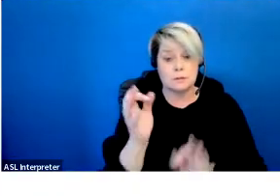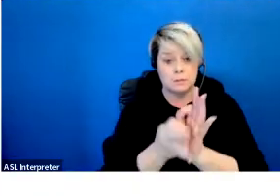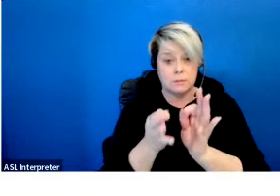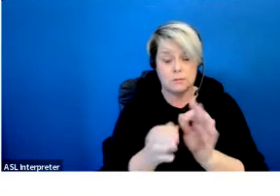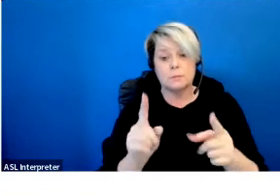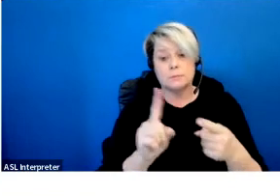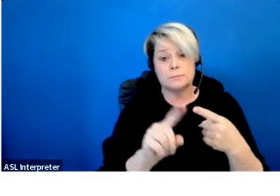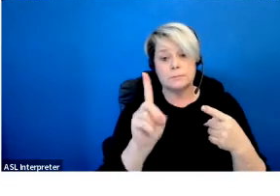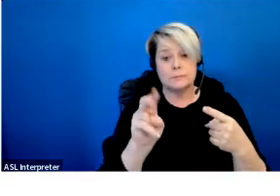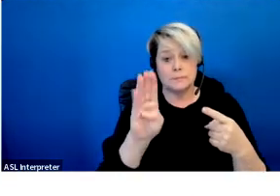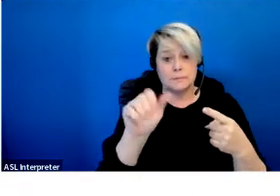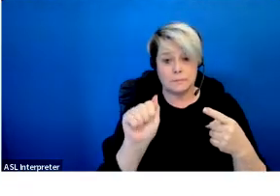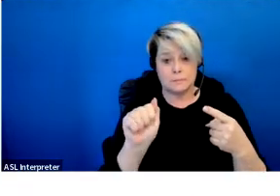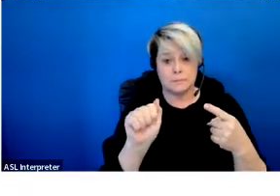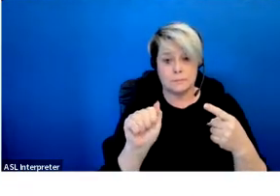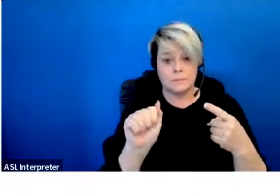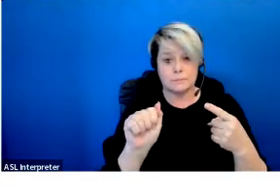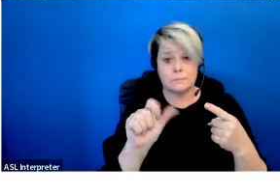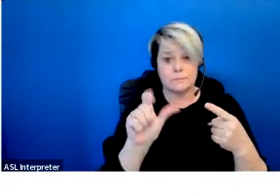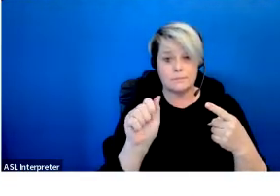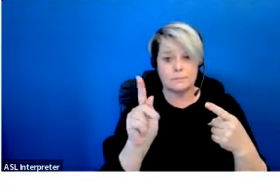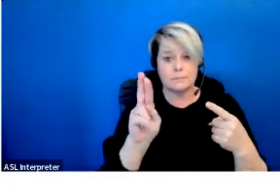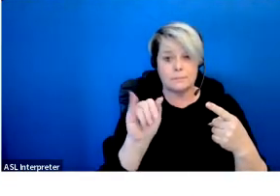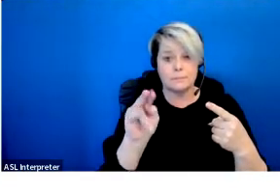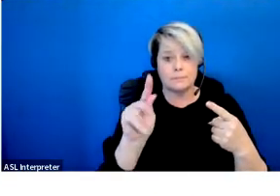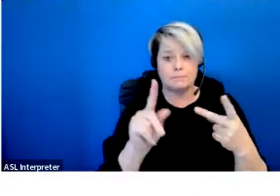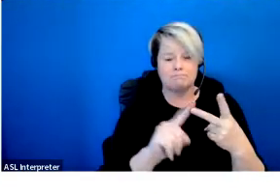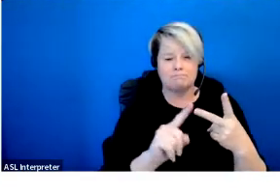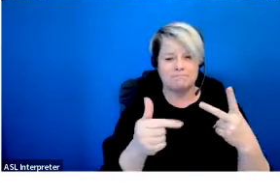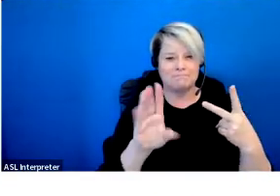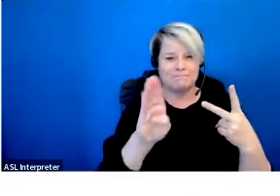And also joining us today are our ASL